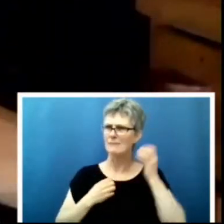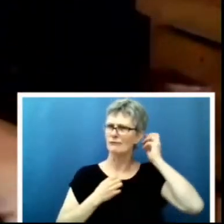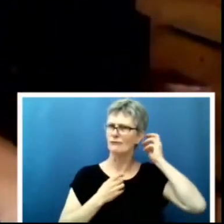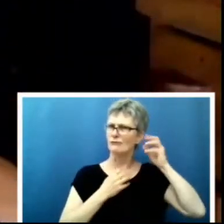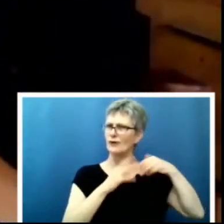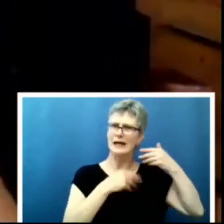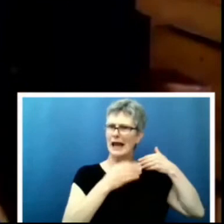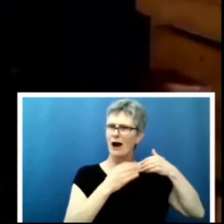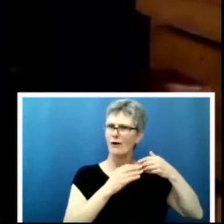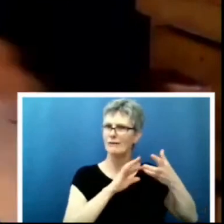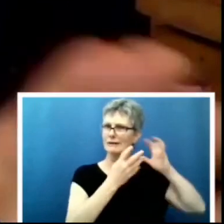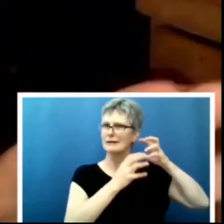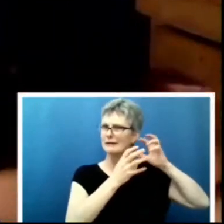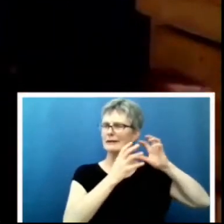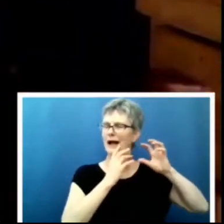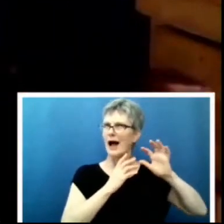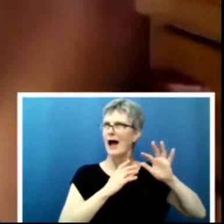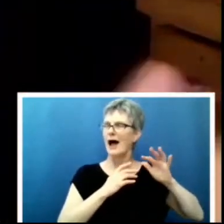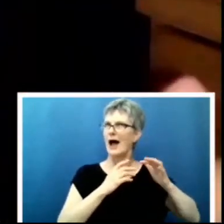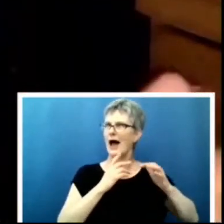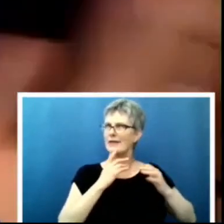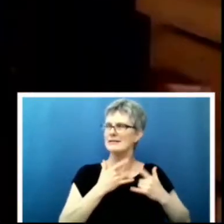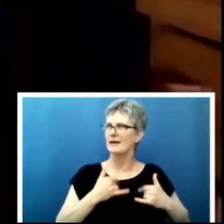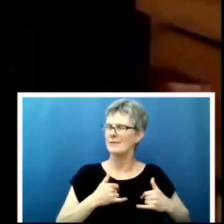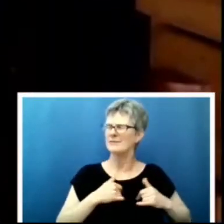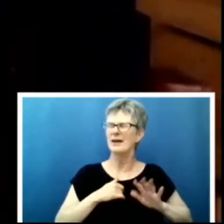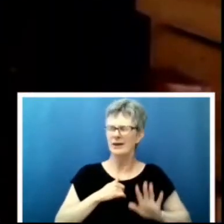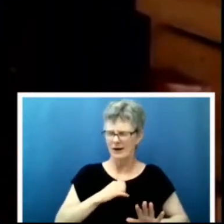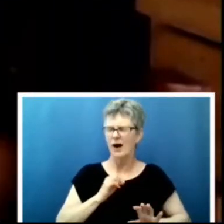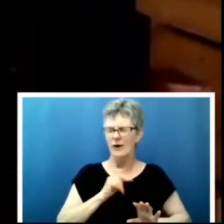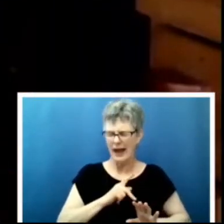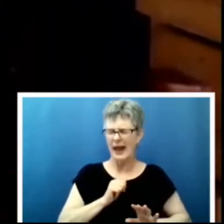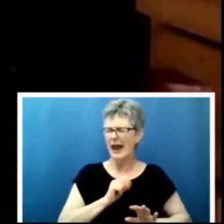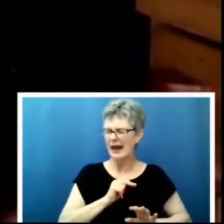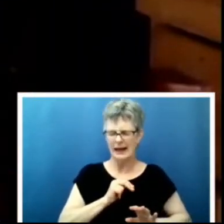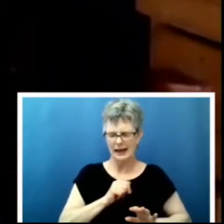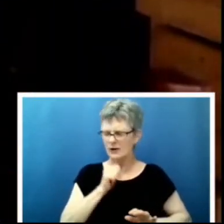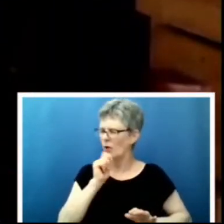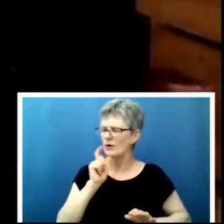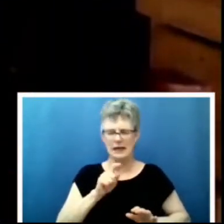Like okay, Anna, well you really don't have to worry about anything. Just be present, right.